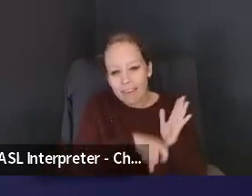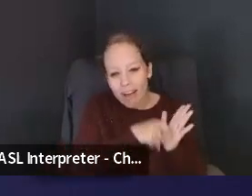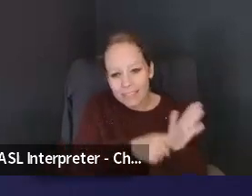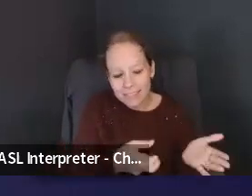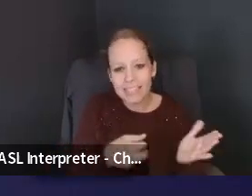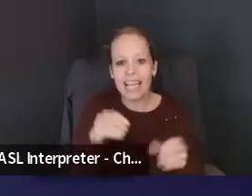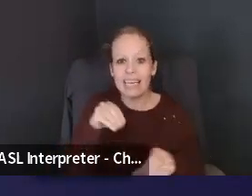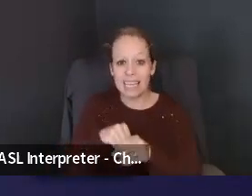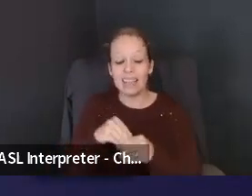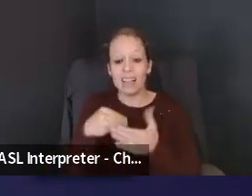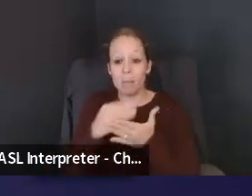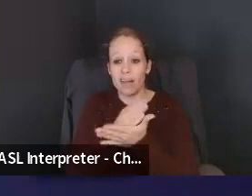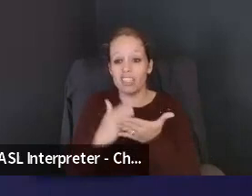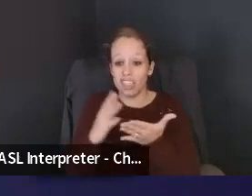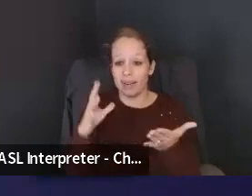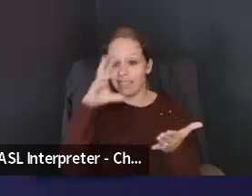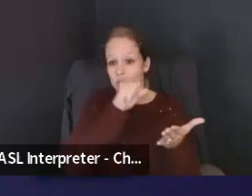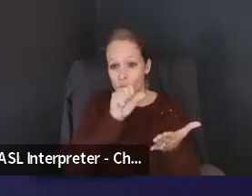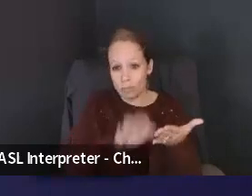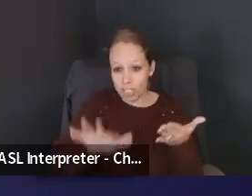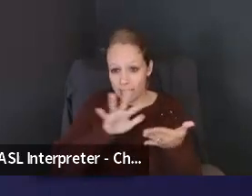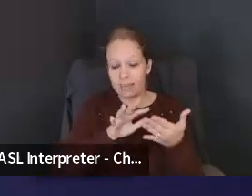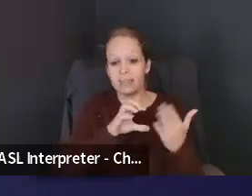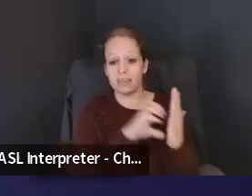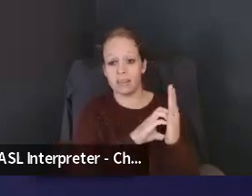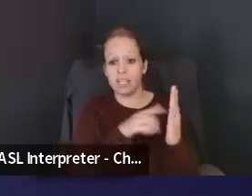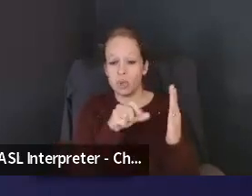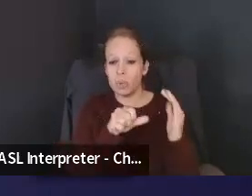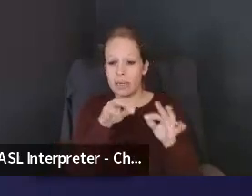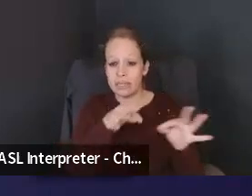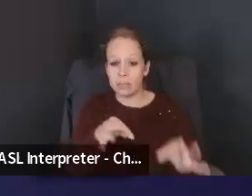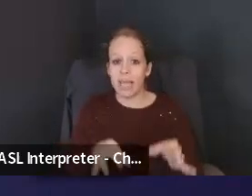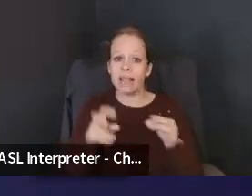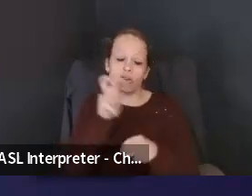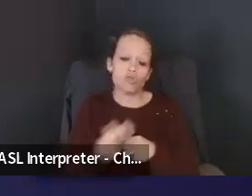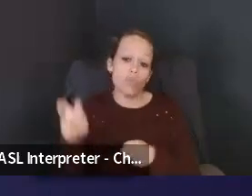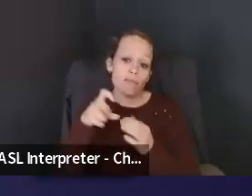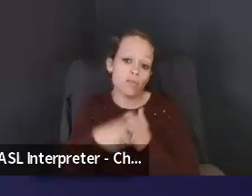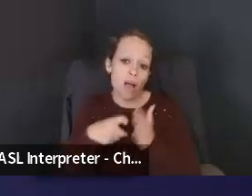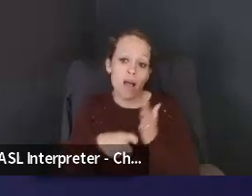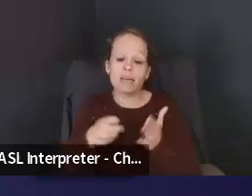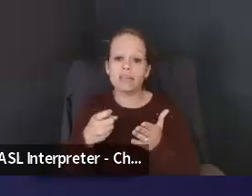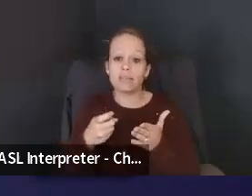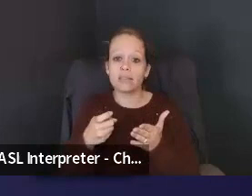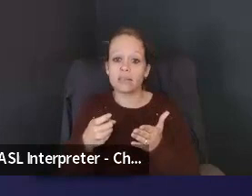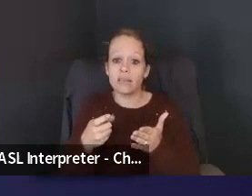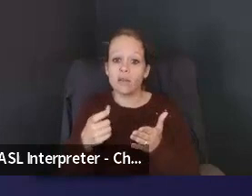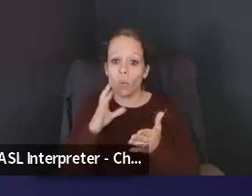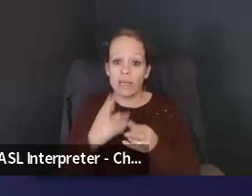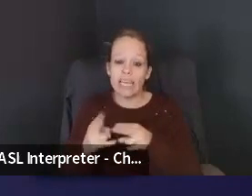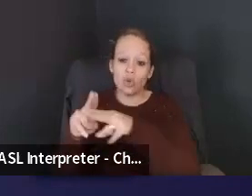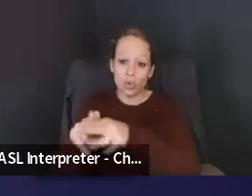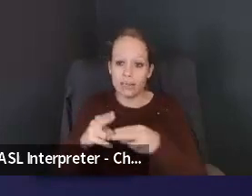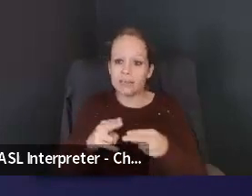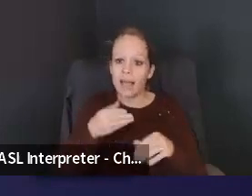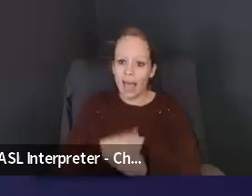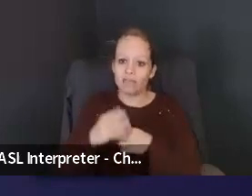you can say that travel costs are increased in years, after year one, in subsequent years in